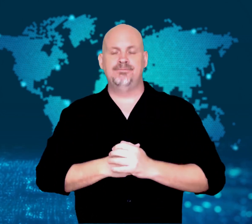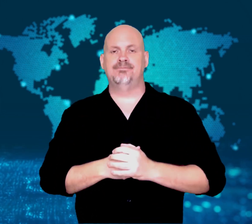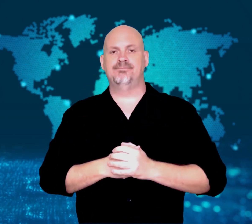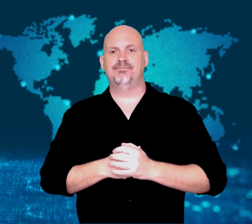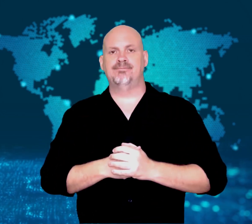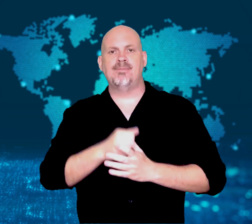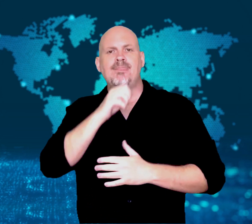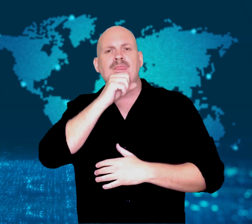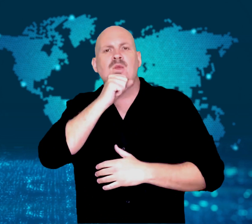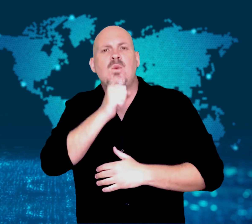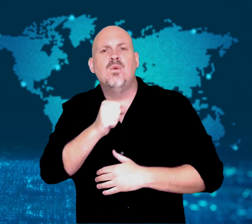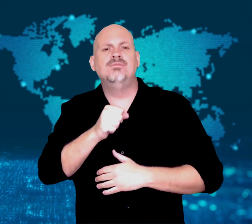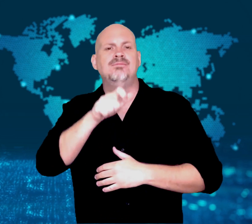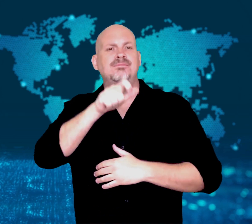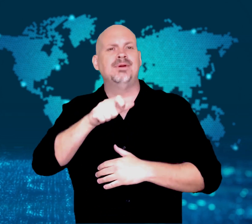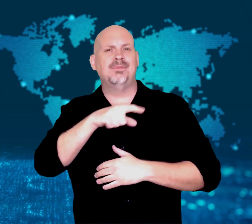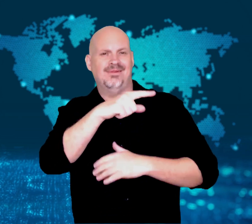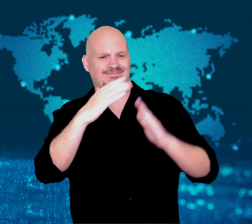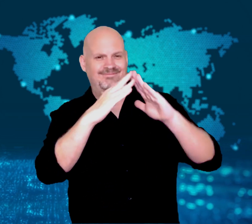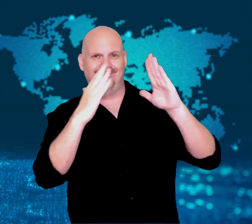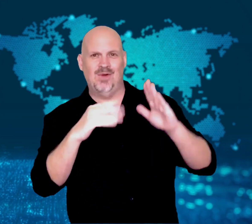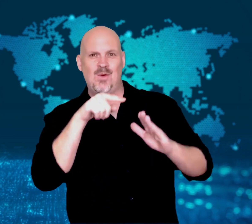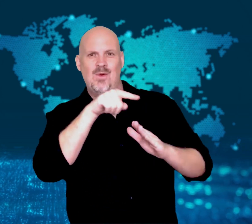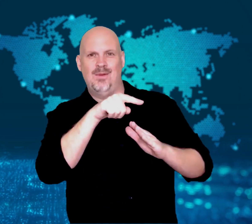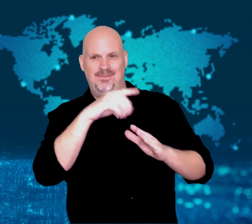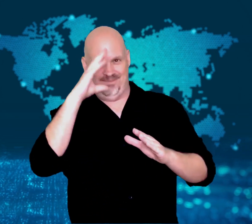resulted in the man's death.